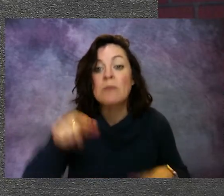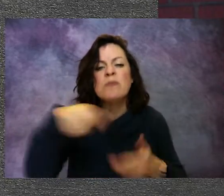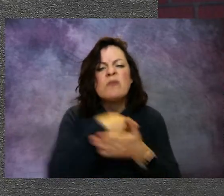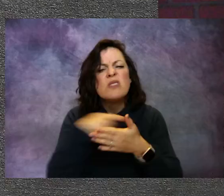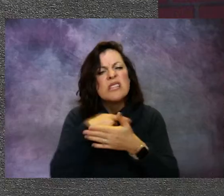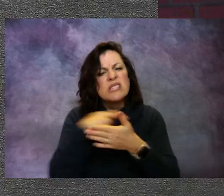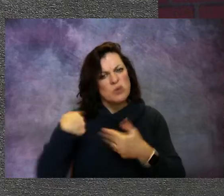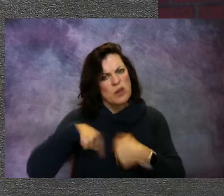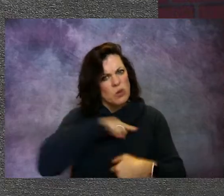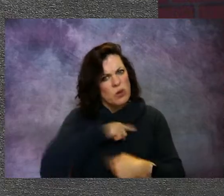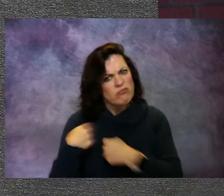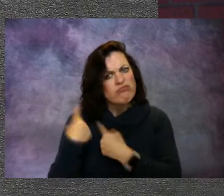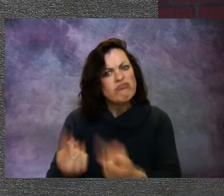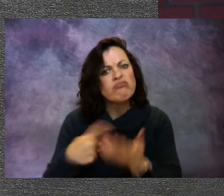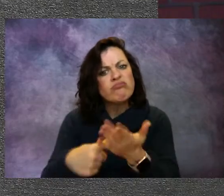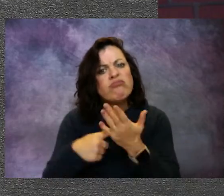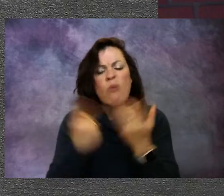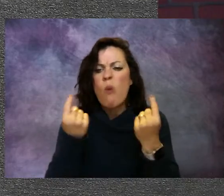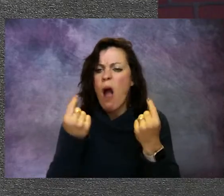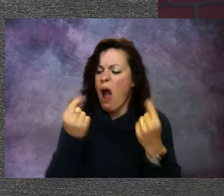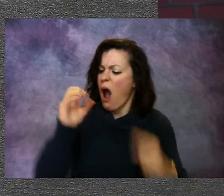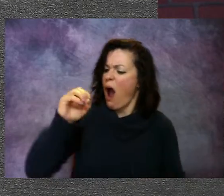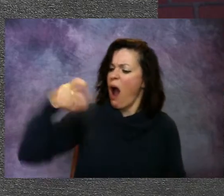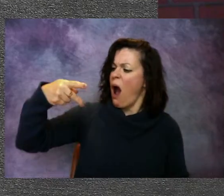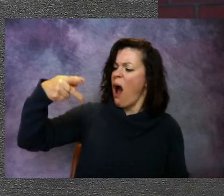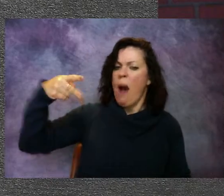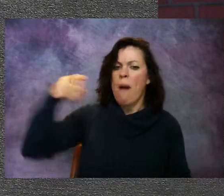the word opposites and that opposites attract.